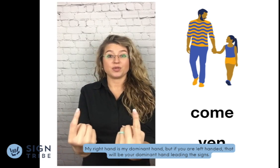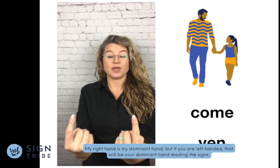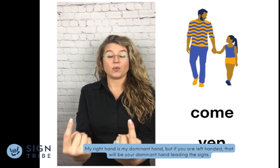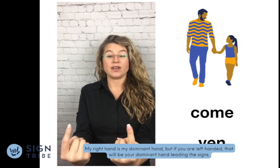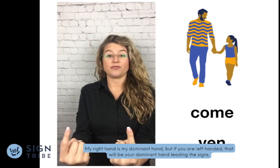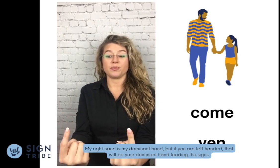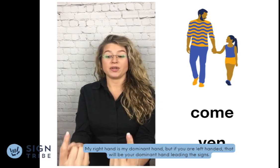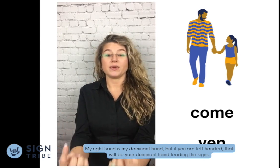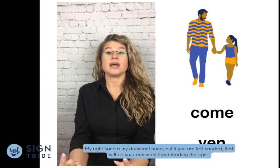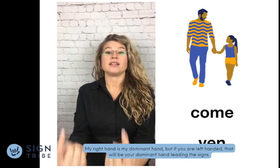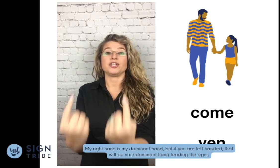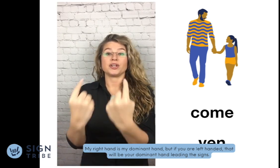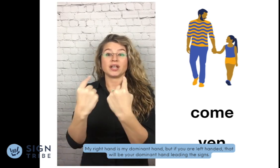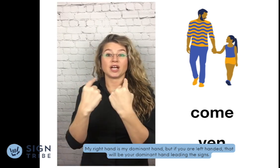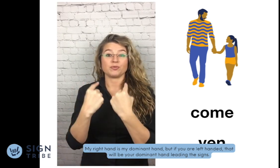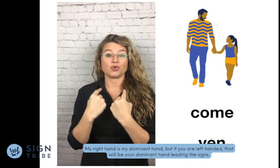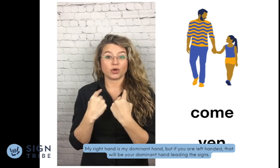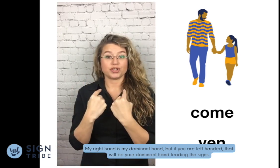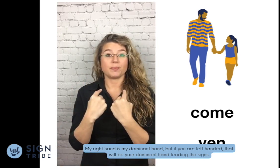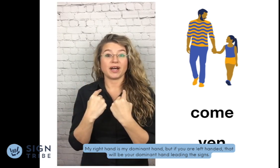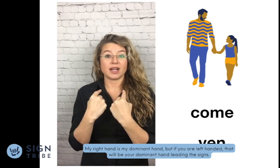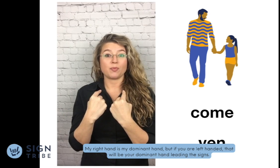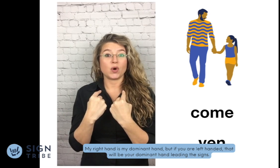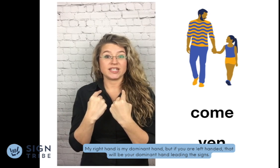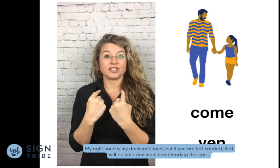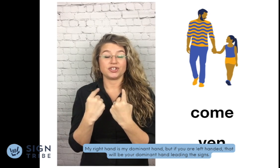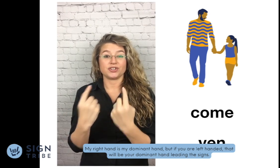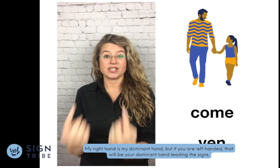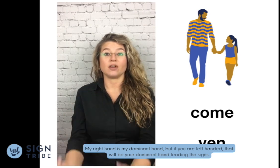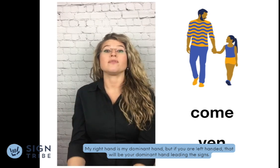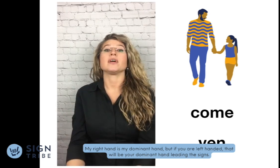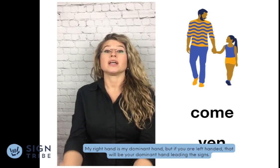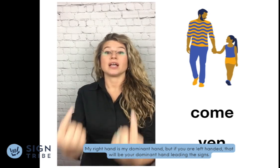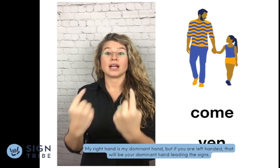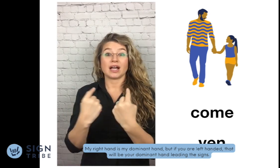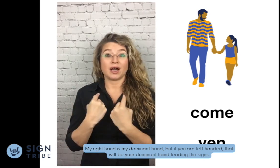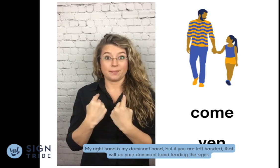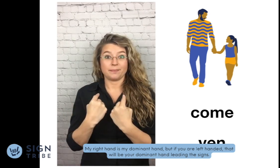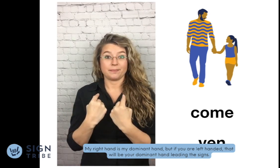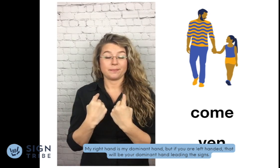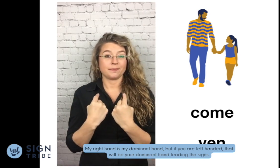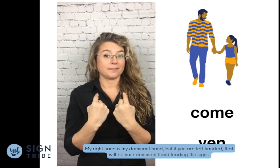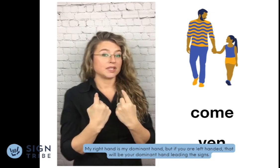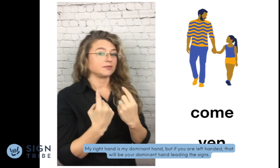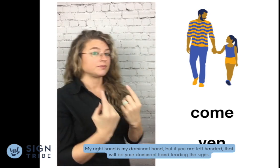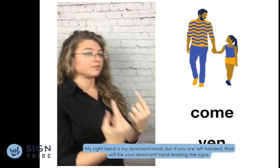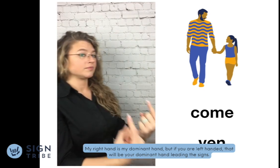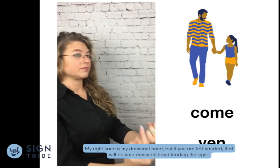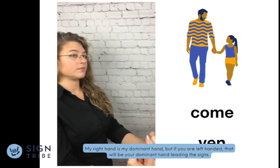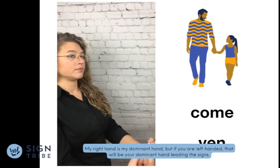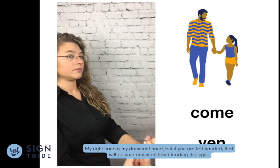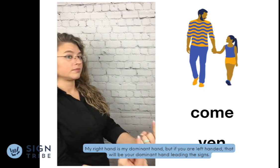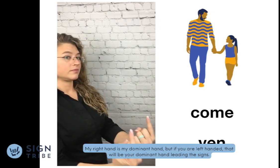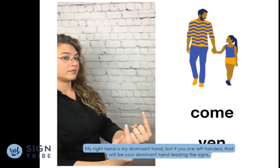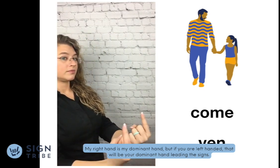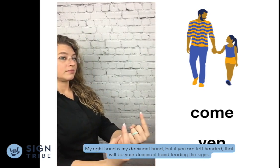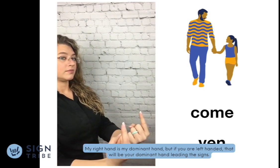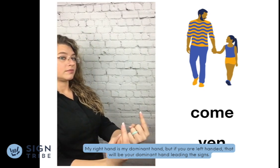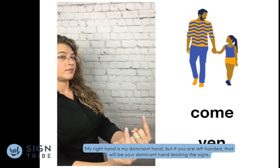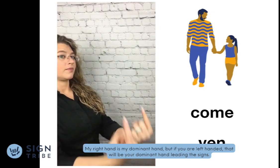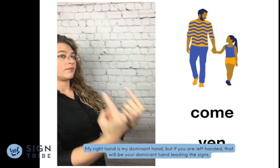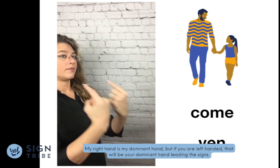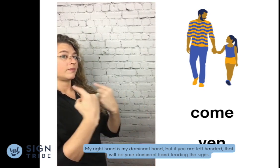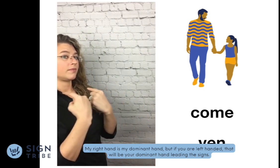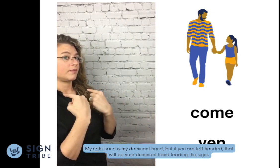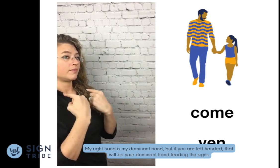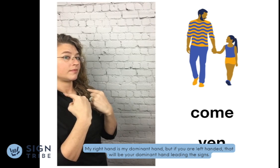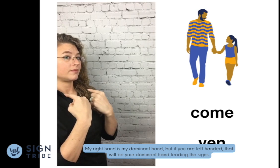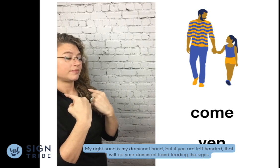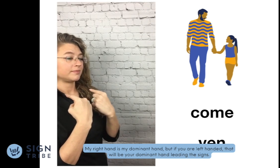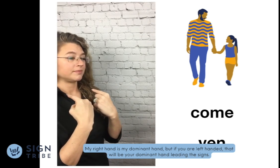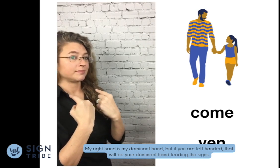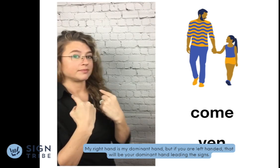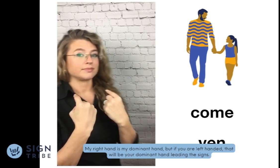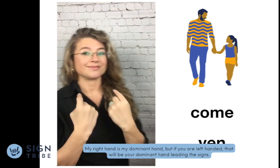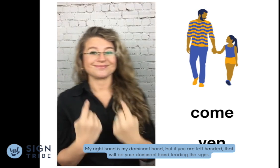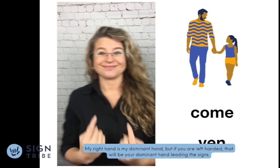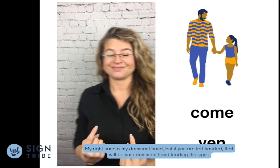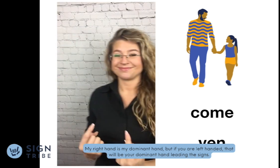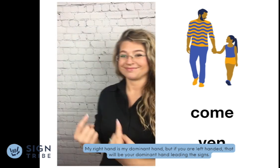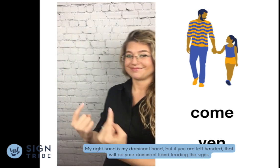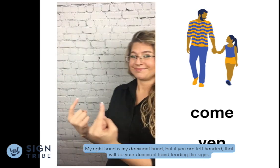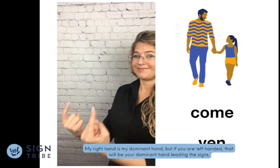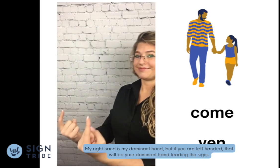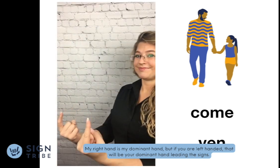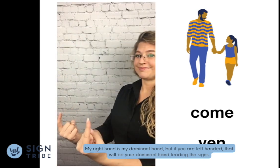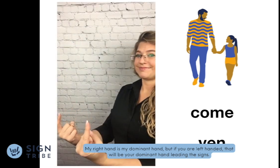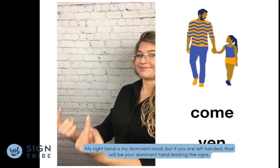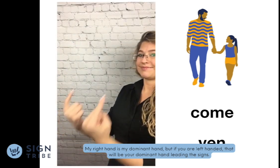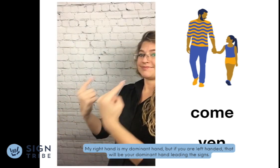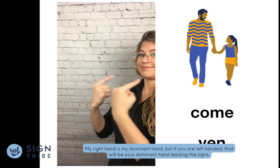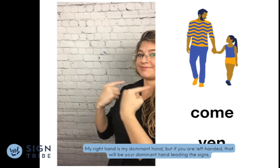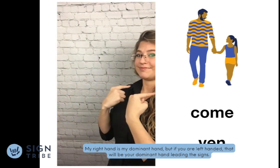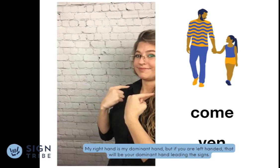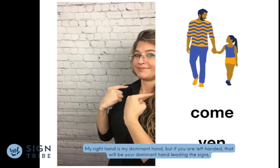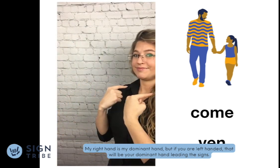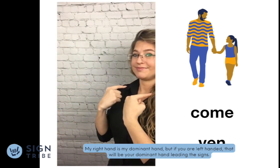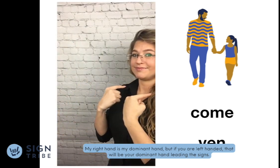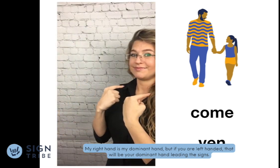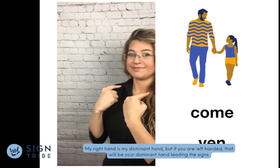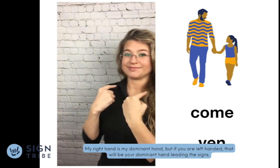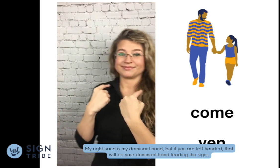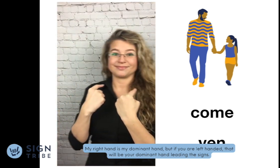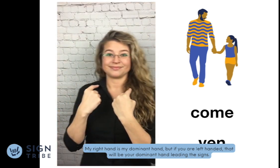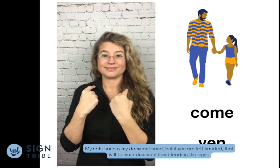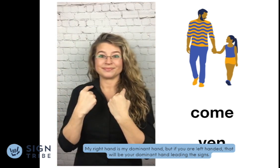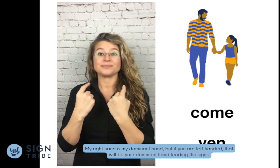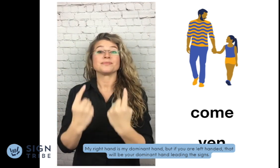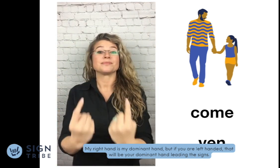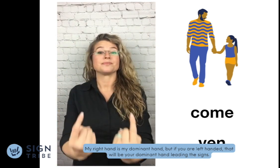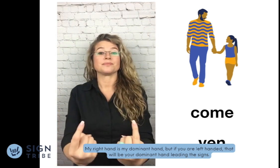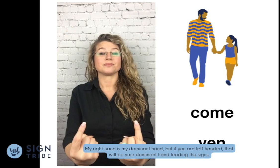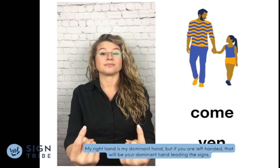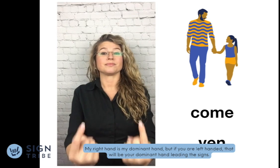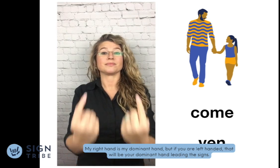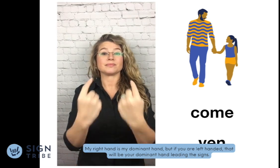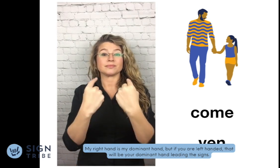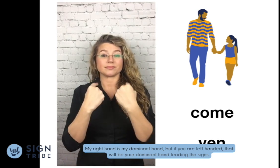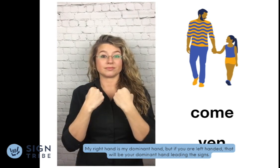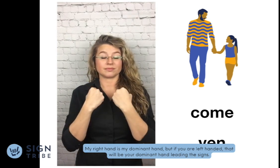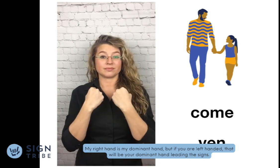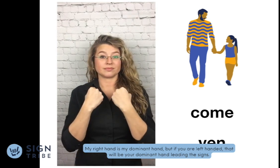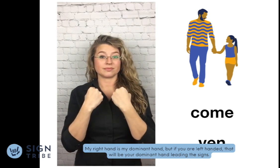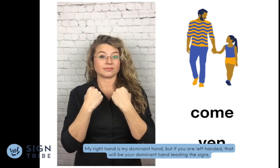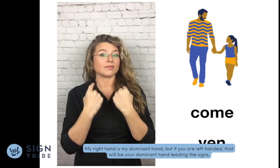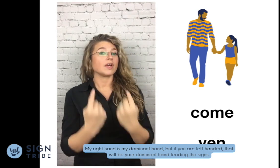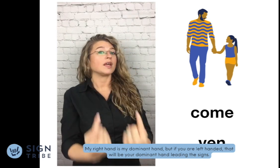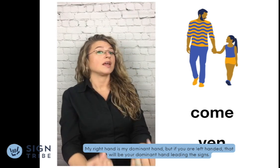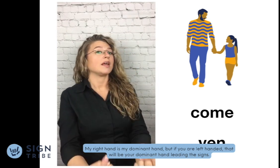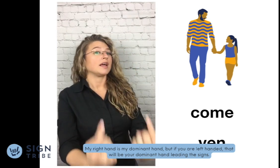be away from you. Then you're going to come towards your body pointing to yourself. Come.